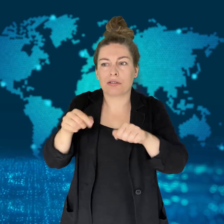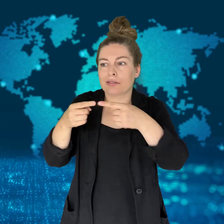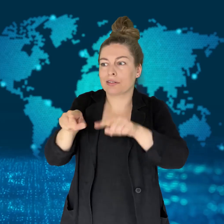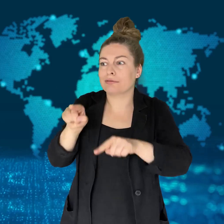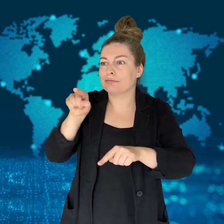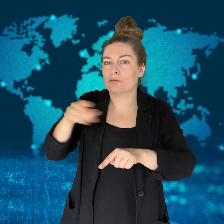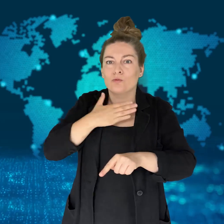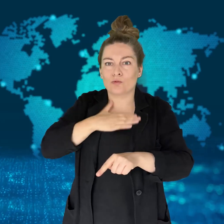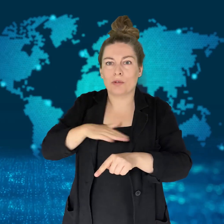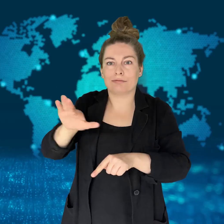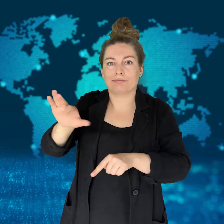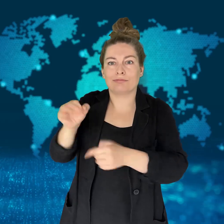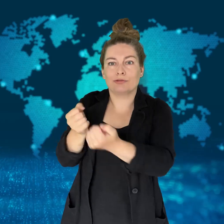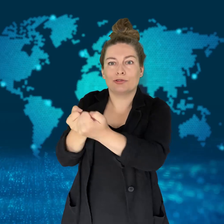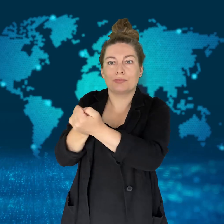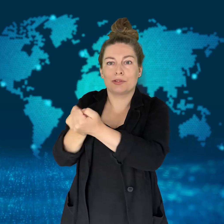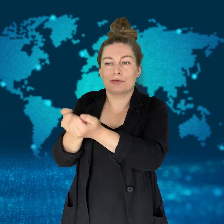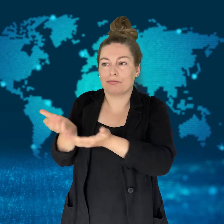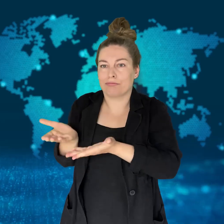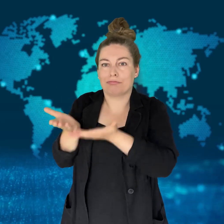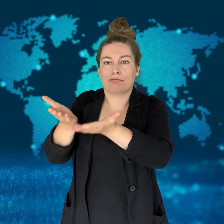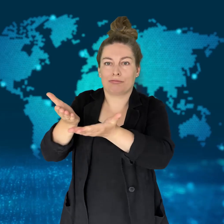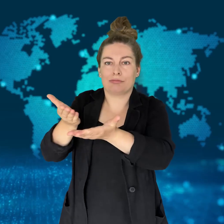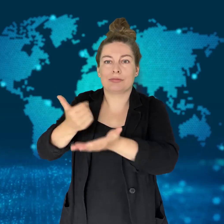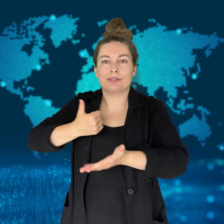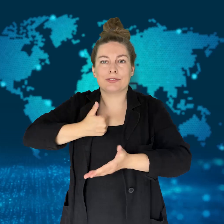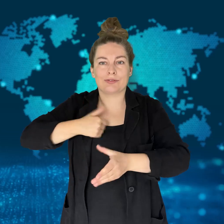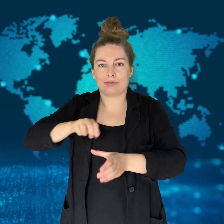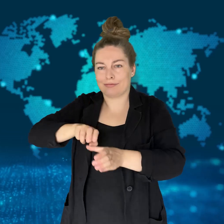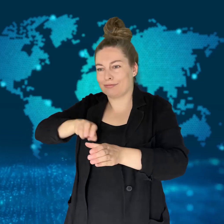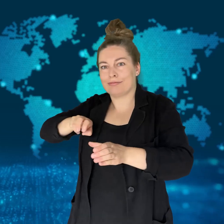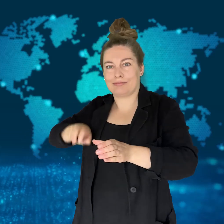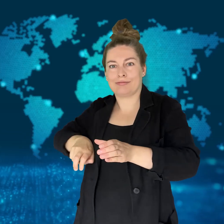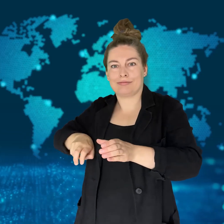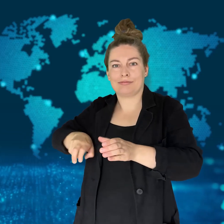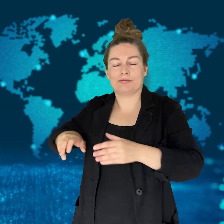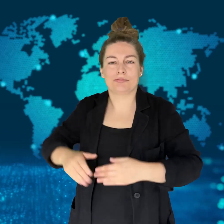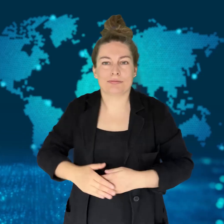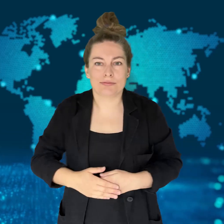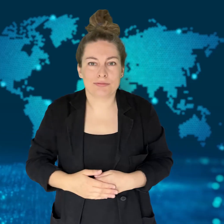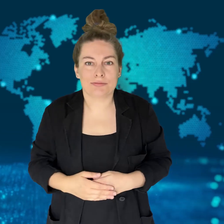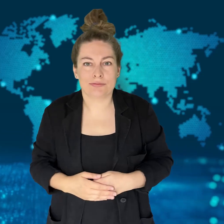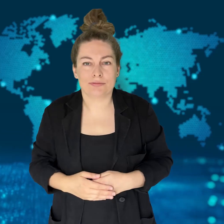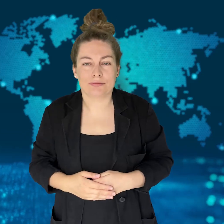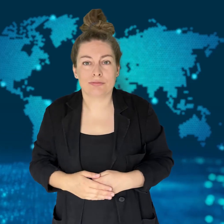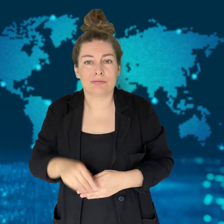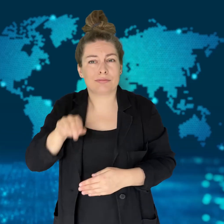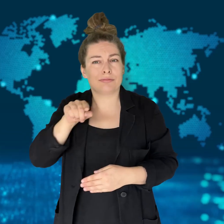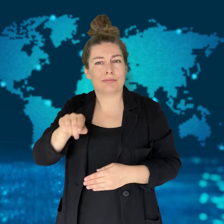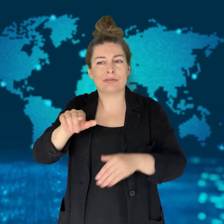and sometimes lesser candidates choose to drop out to give an ally support.